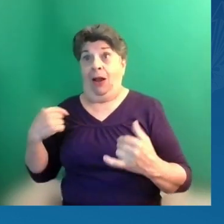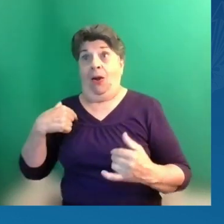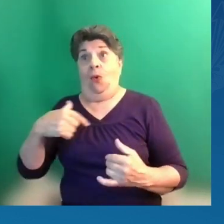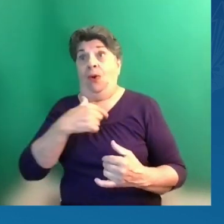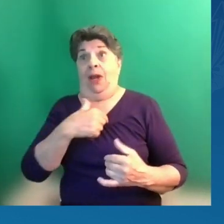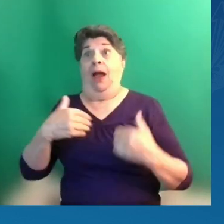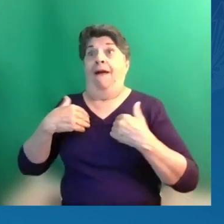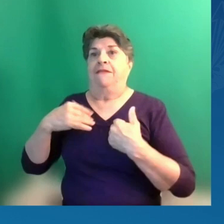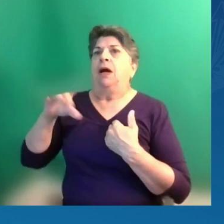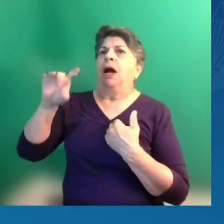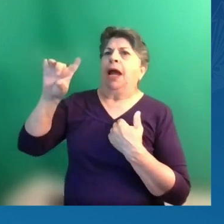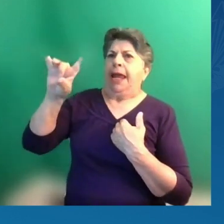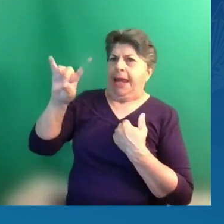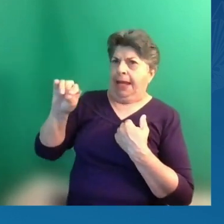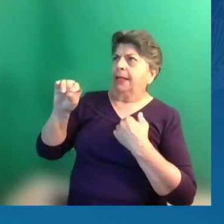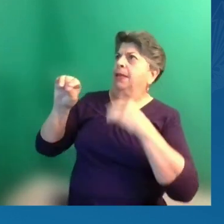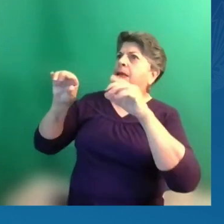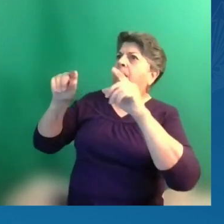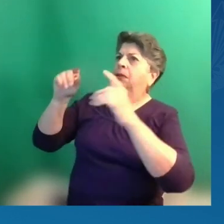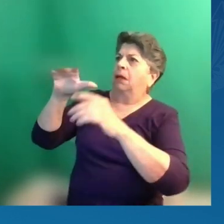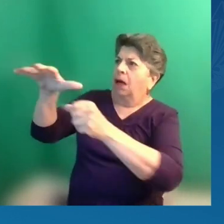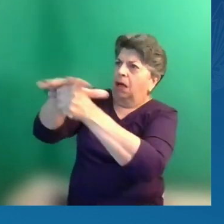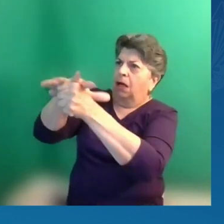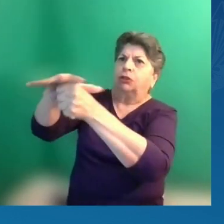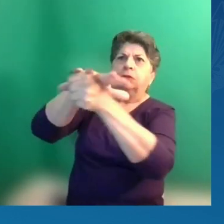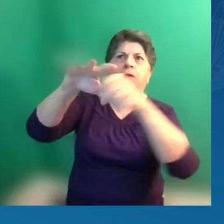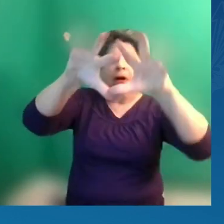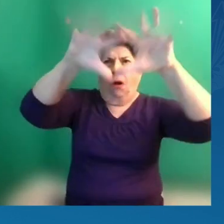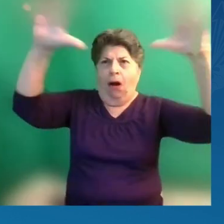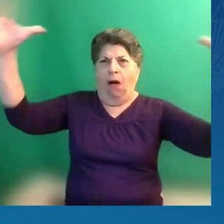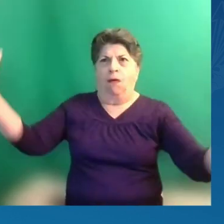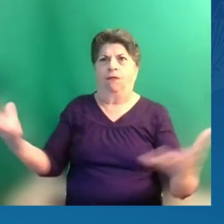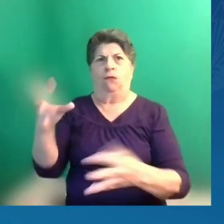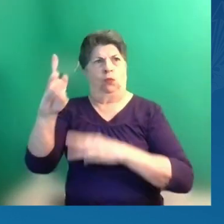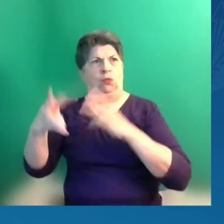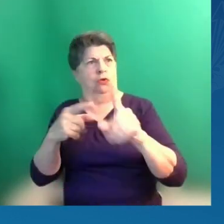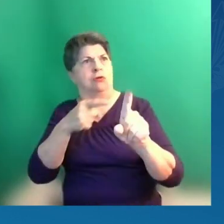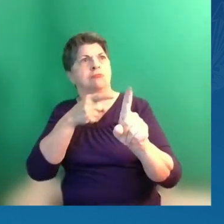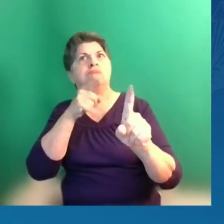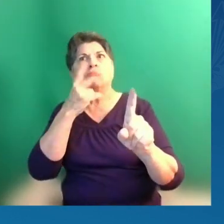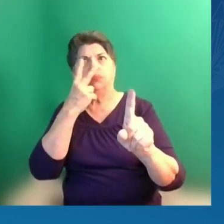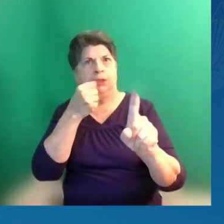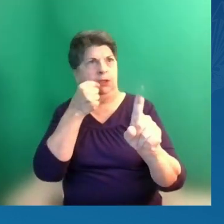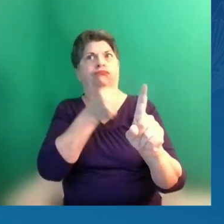everywhere in the Horn of Africa. Droughts are causing livestock to die of thirst